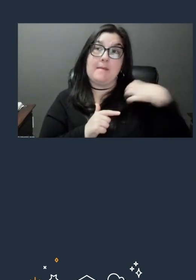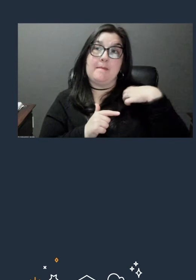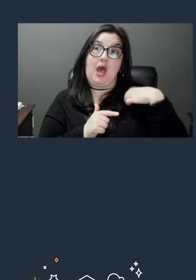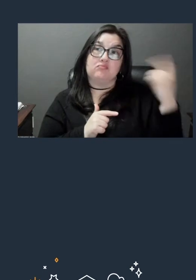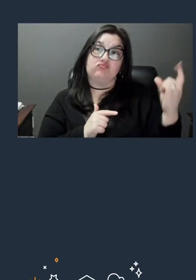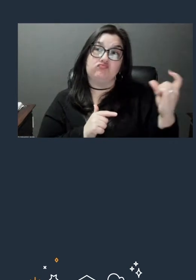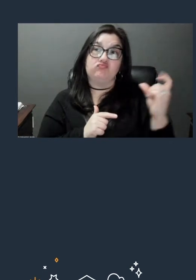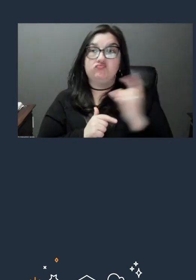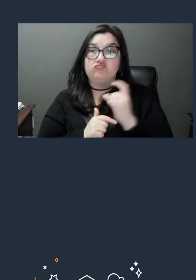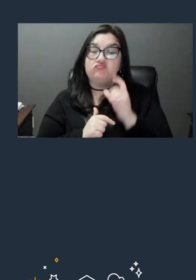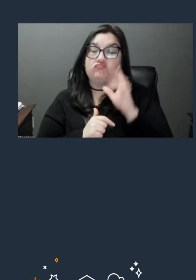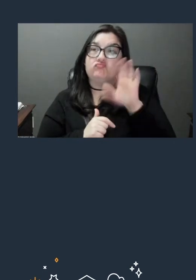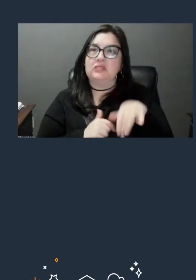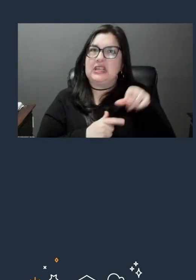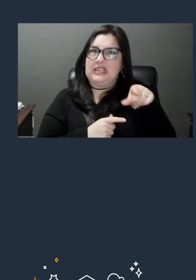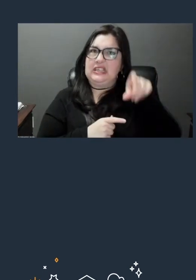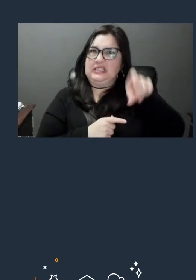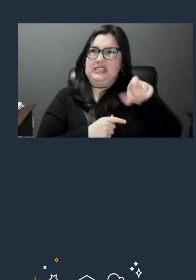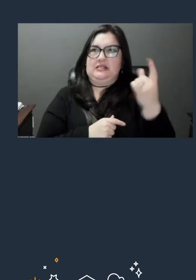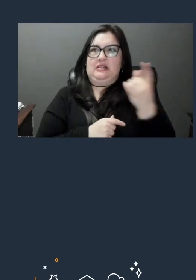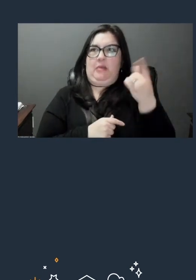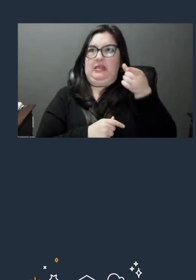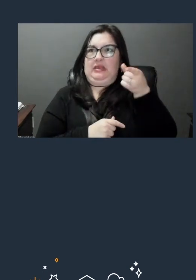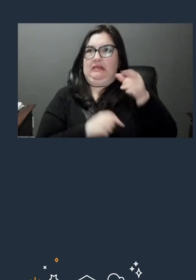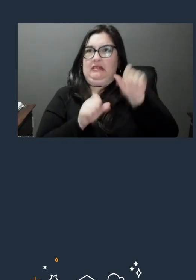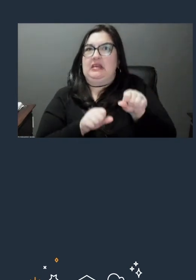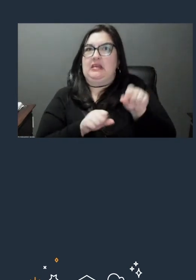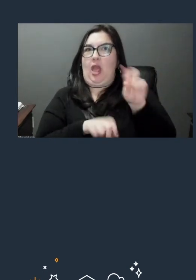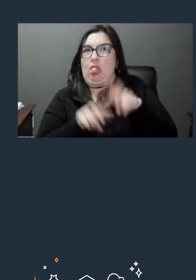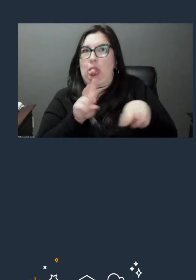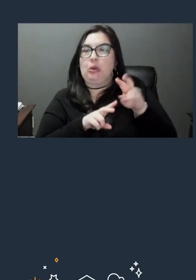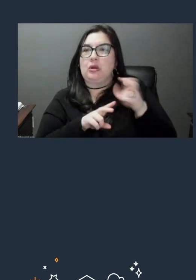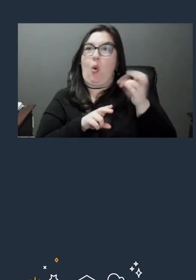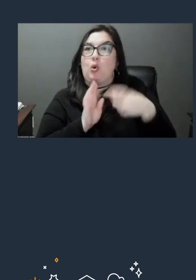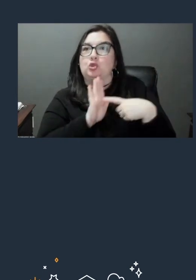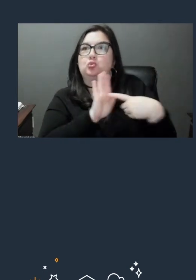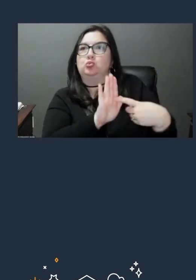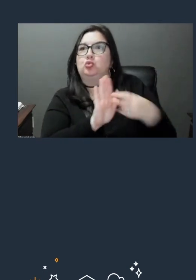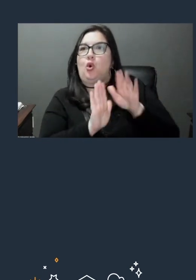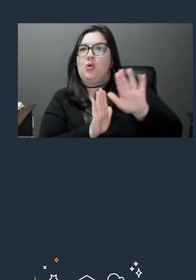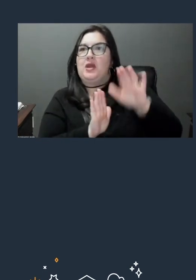that he can look at, or show his boss, to demonstrate that we're all covered in terms of backups.